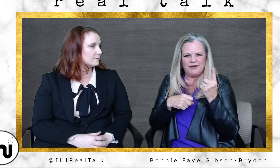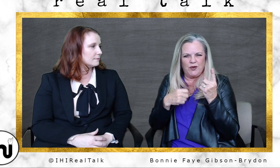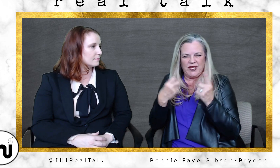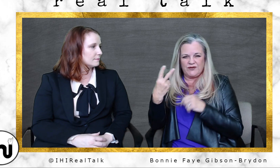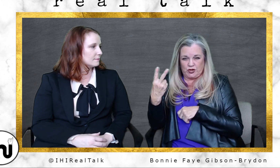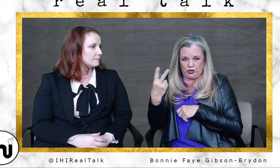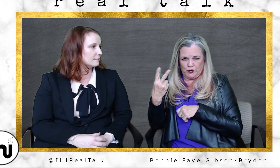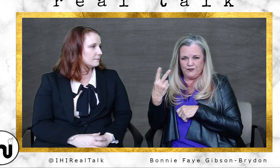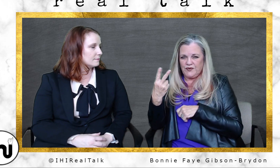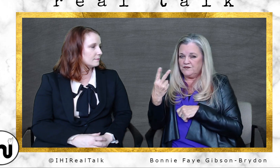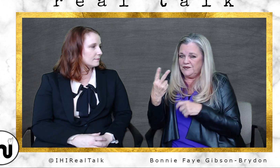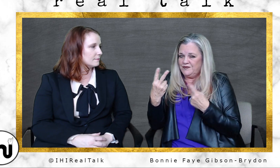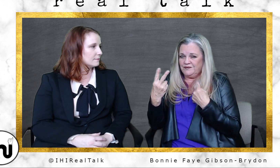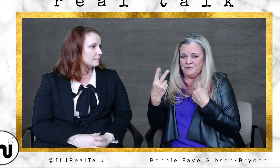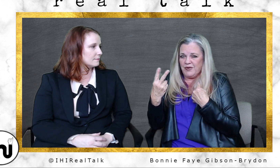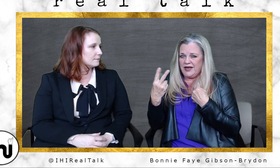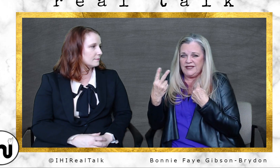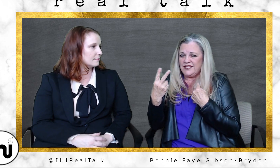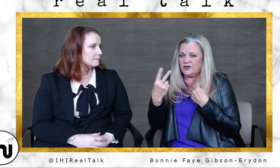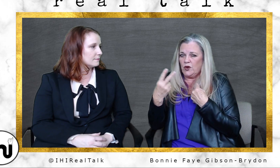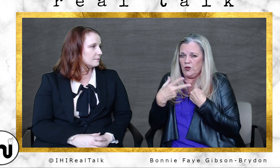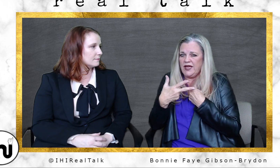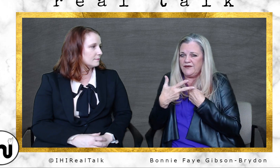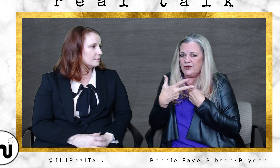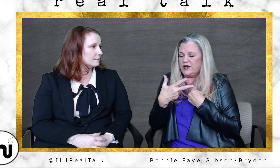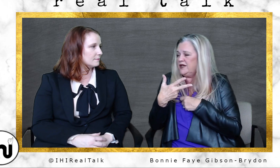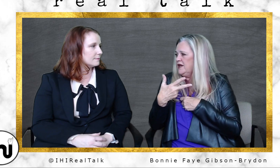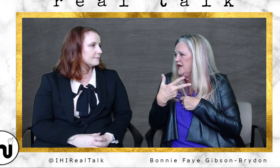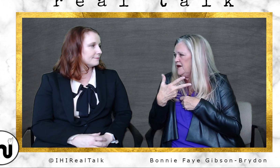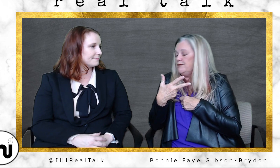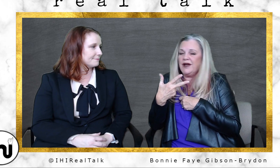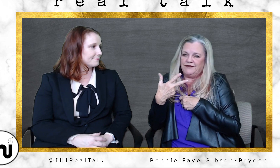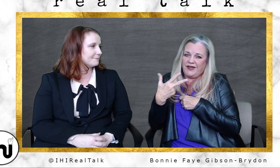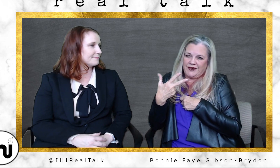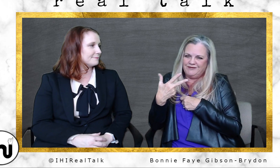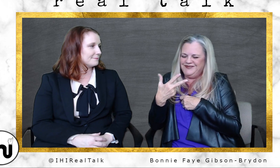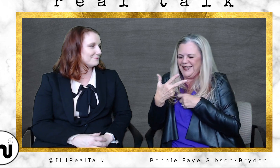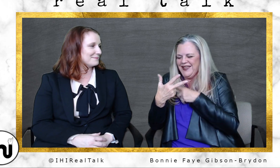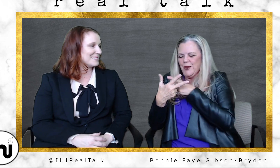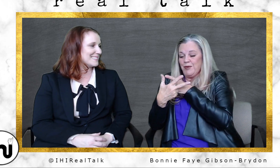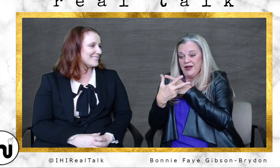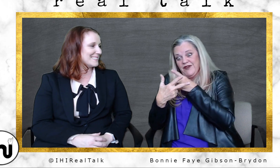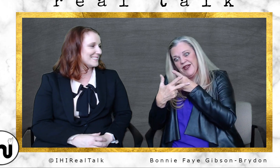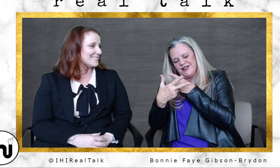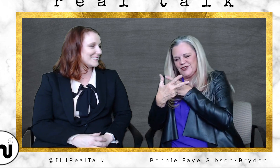about we have two. Bonnie says no, we have three. Bonnie Faye, Bonnie Faye says we